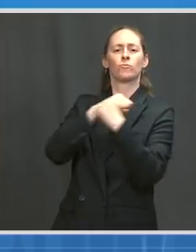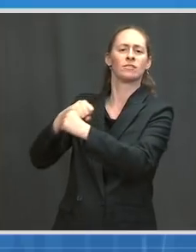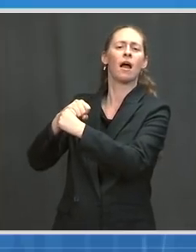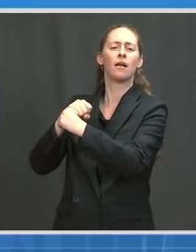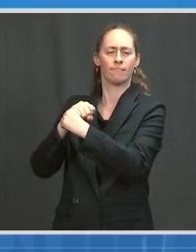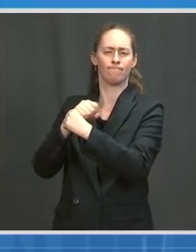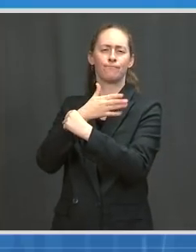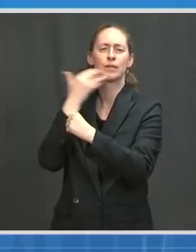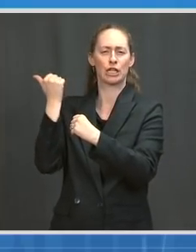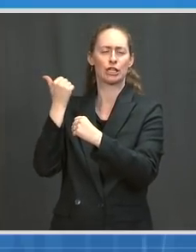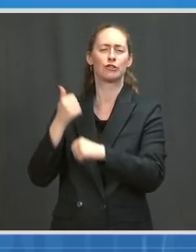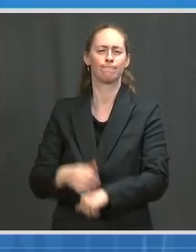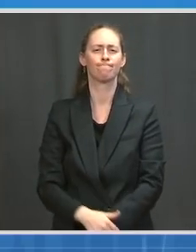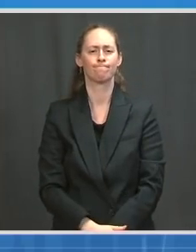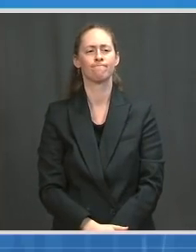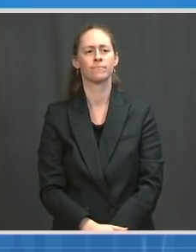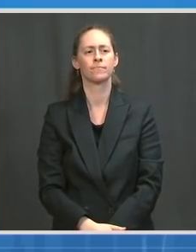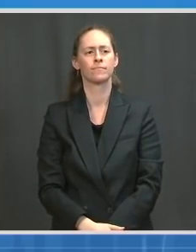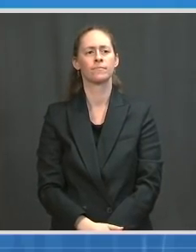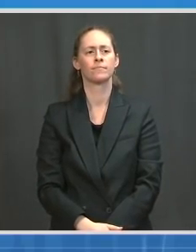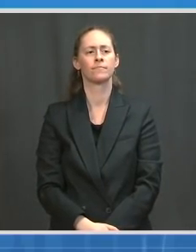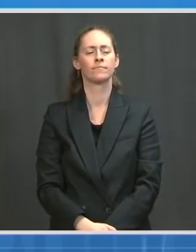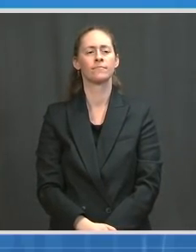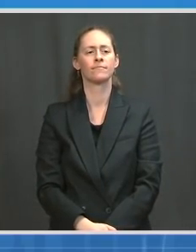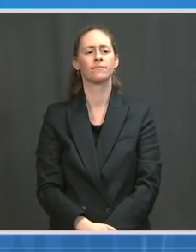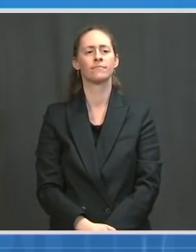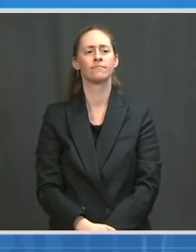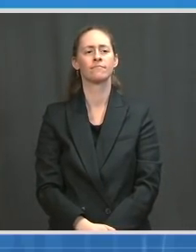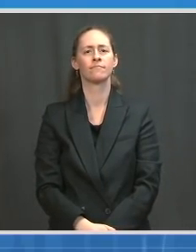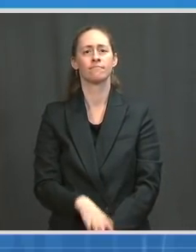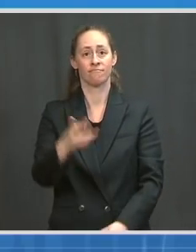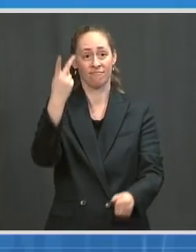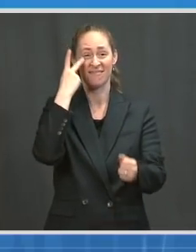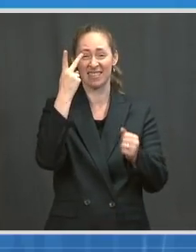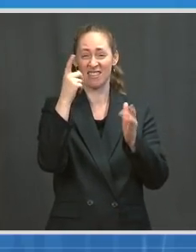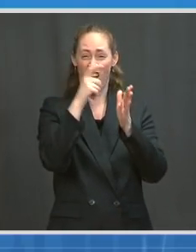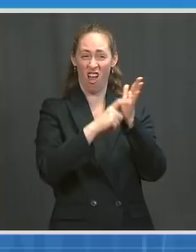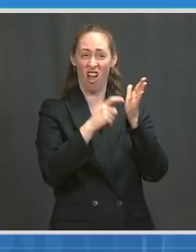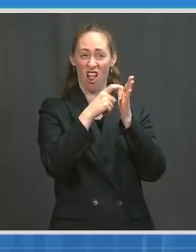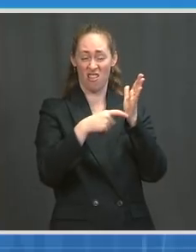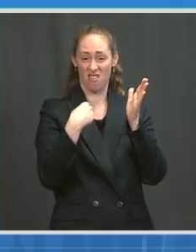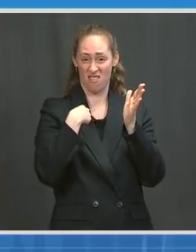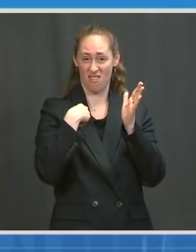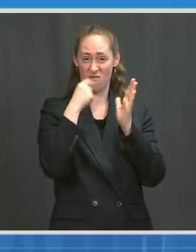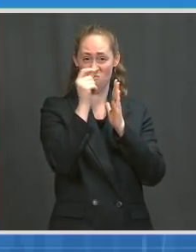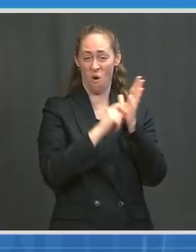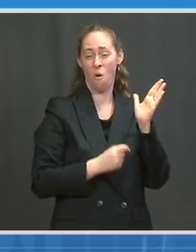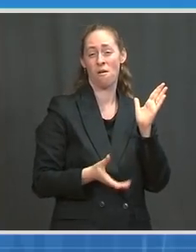I'd say, almost 30 years ago -- about 30 years ago -- actually, it's exactly 30 years this coming June.